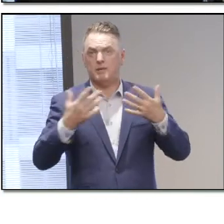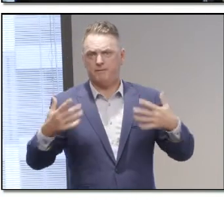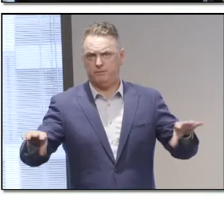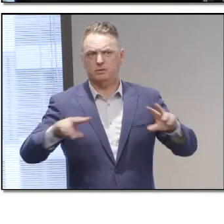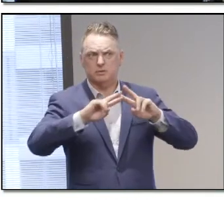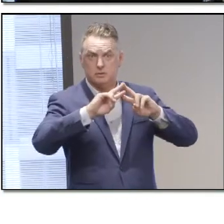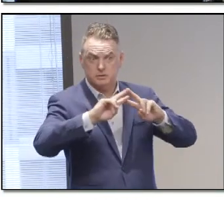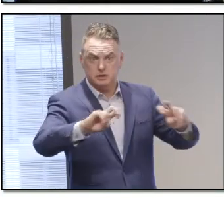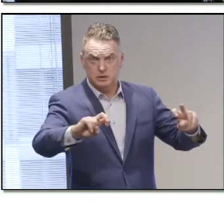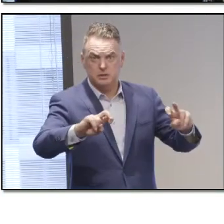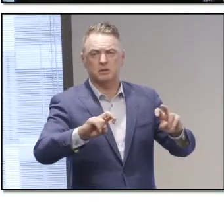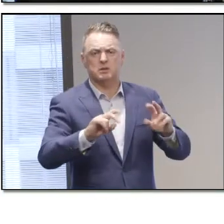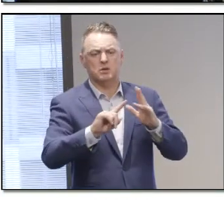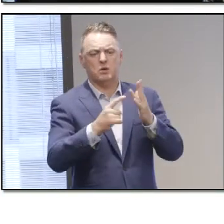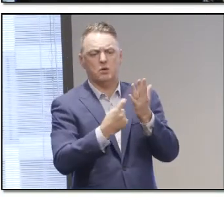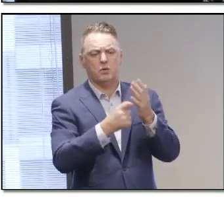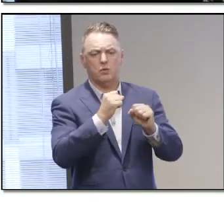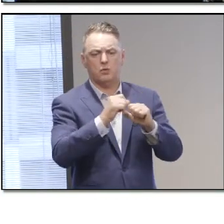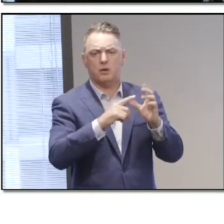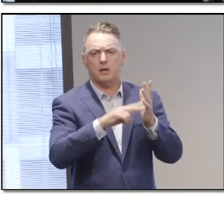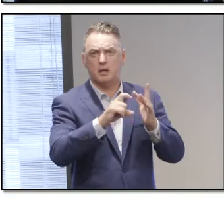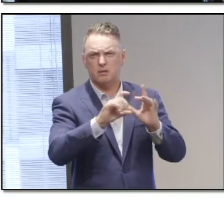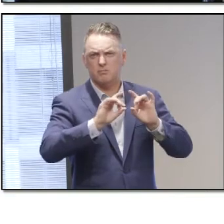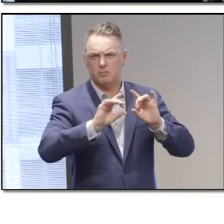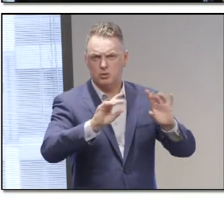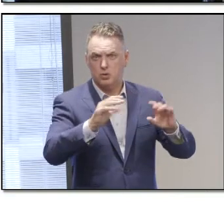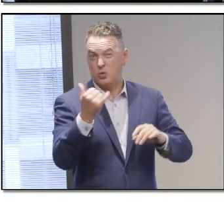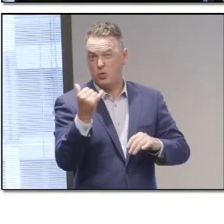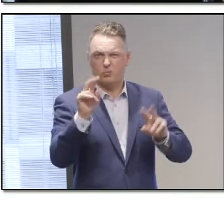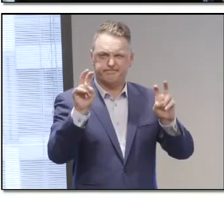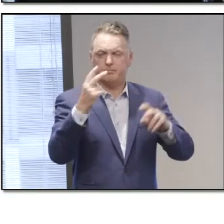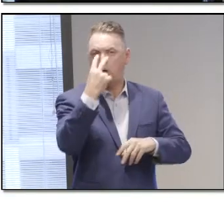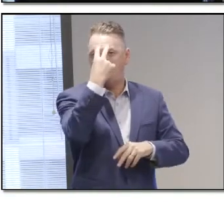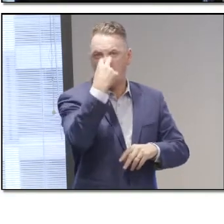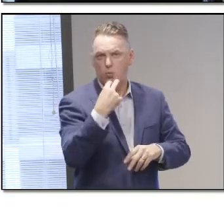persistent organic pollutants but we also included what we call the old chemicals the metals. We know